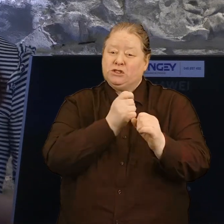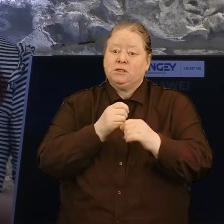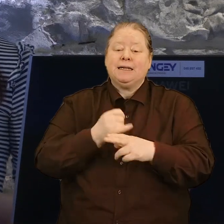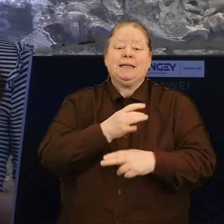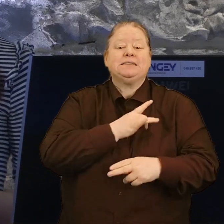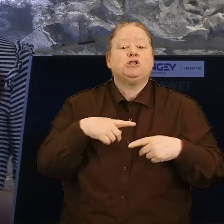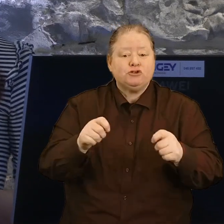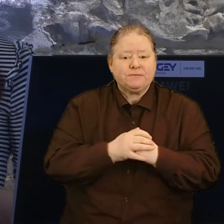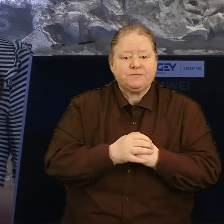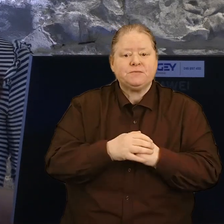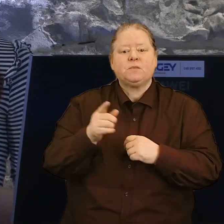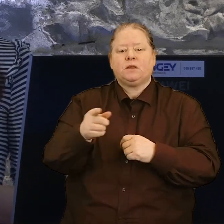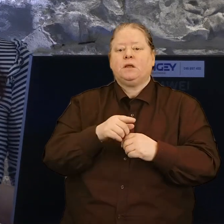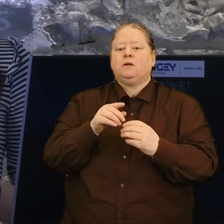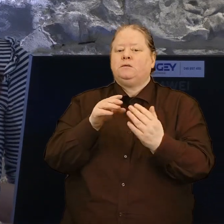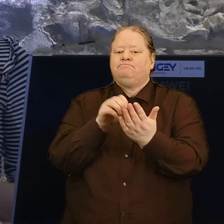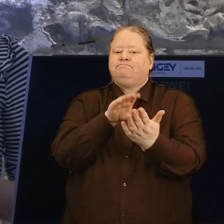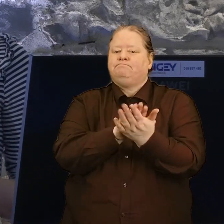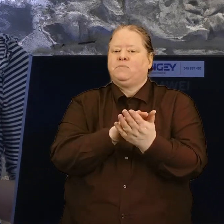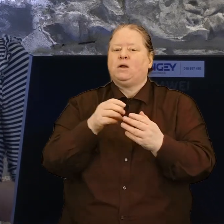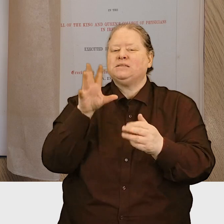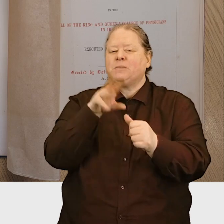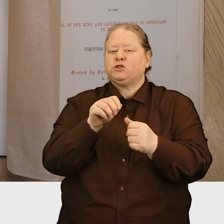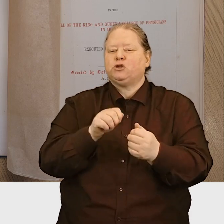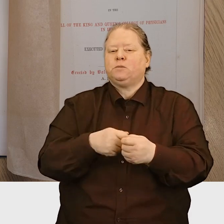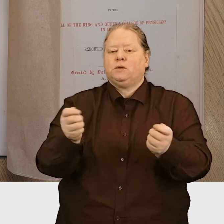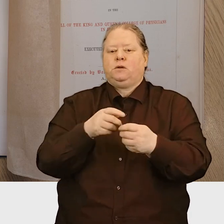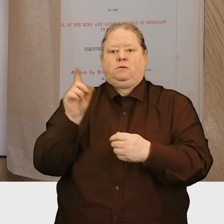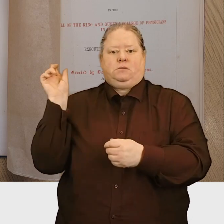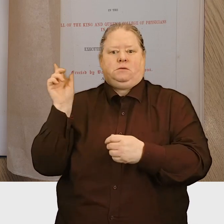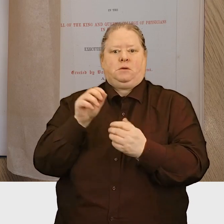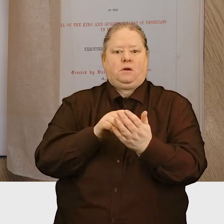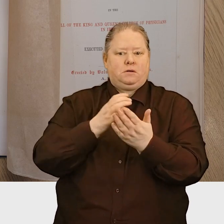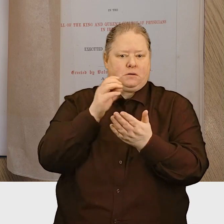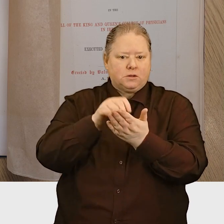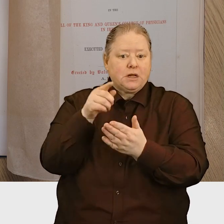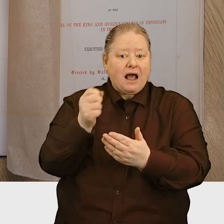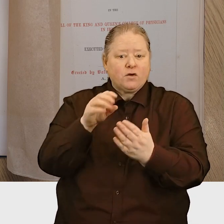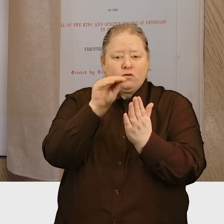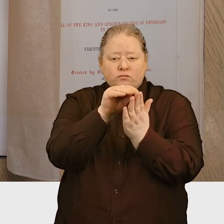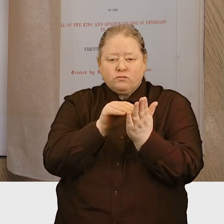And the event was recorded in a special publication commissioned by the College, which includes records of all the speeches that